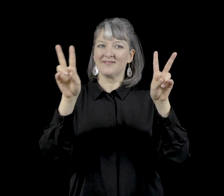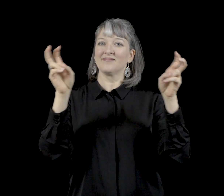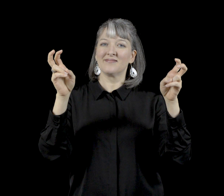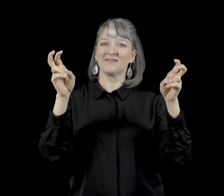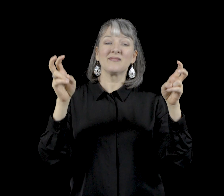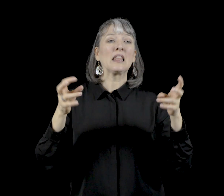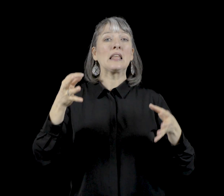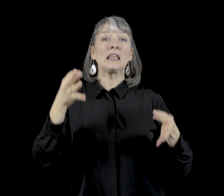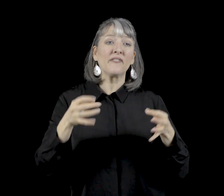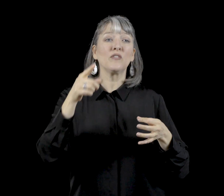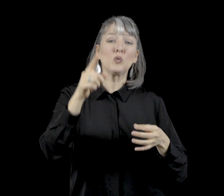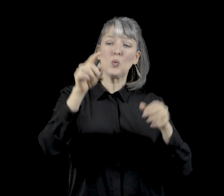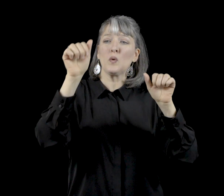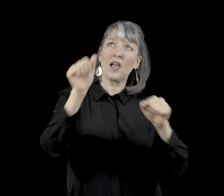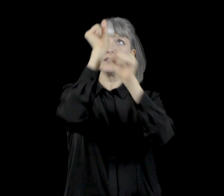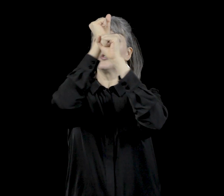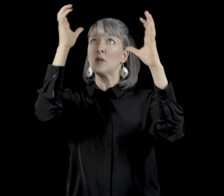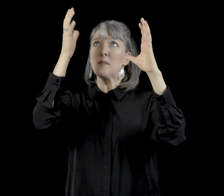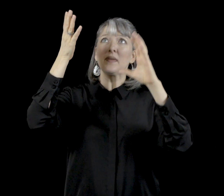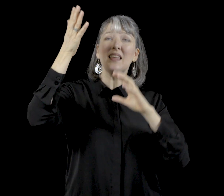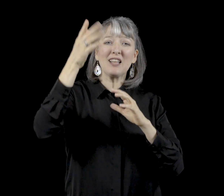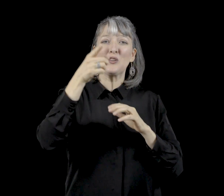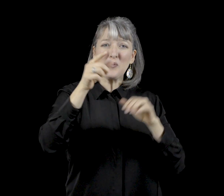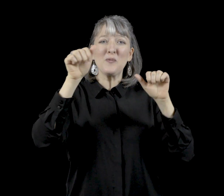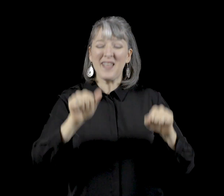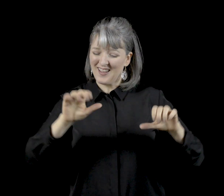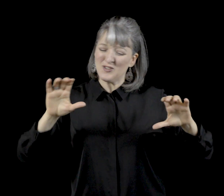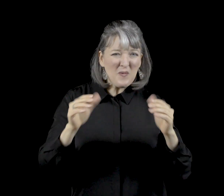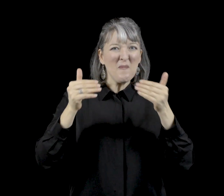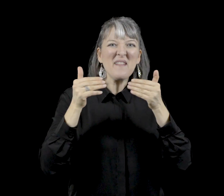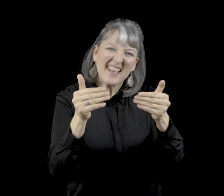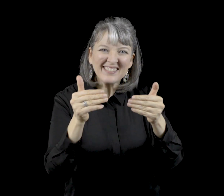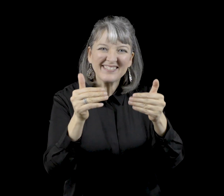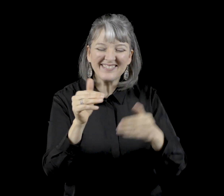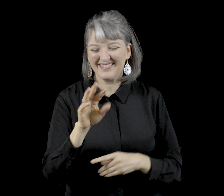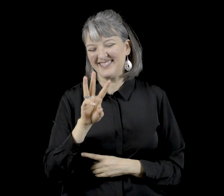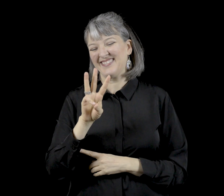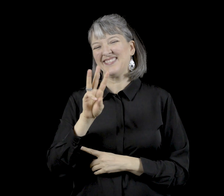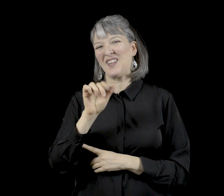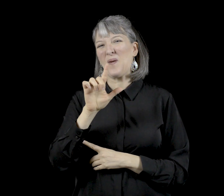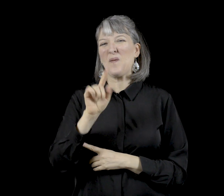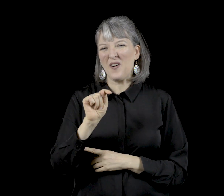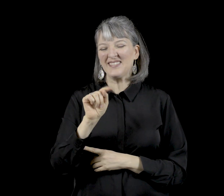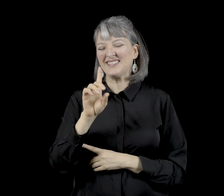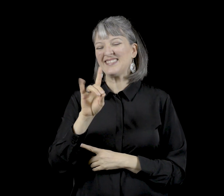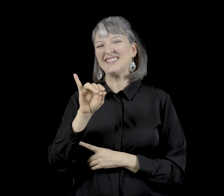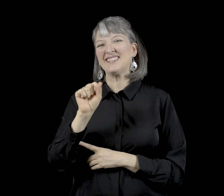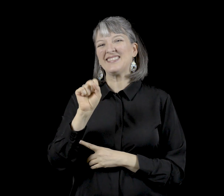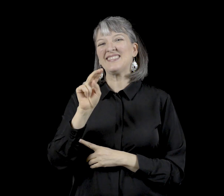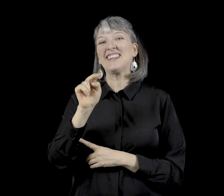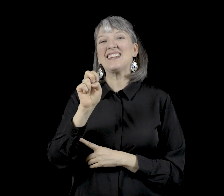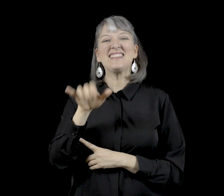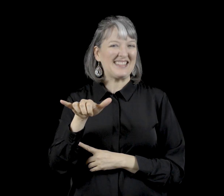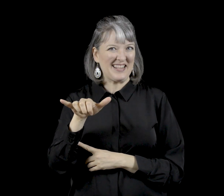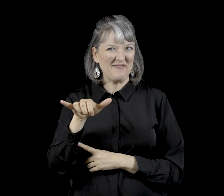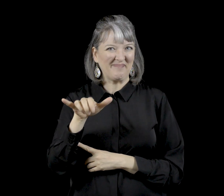"If you can dream it, you can do it" Walt Disney